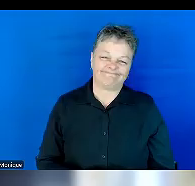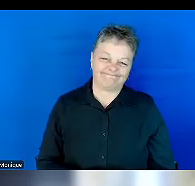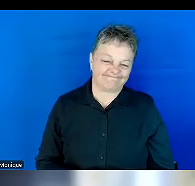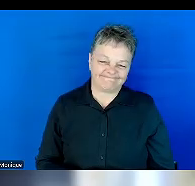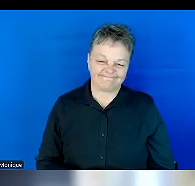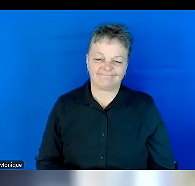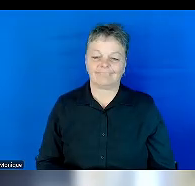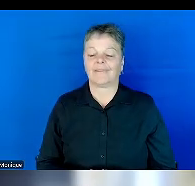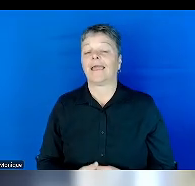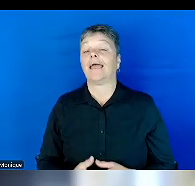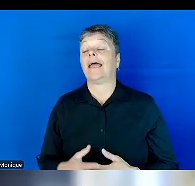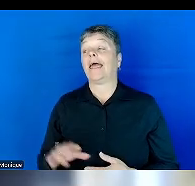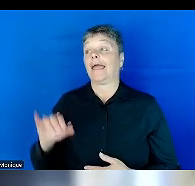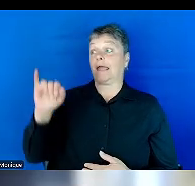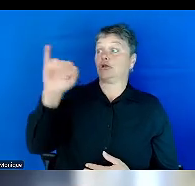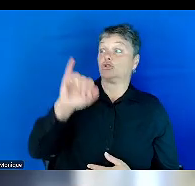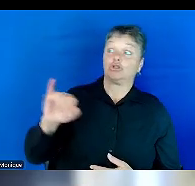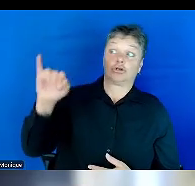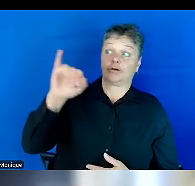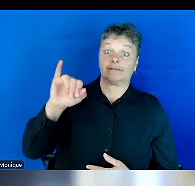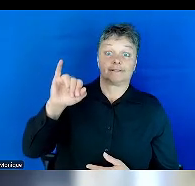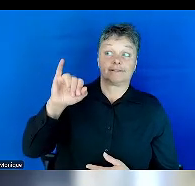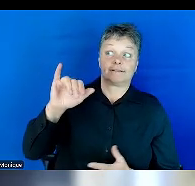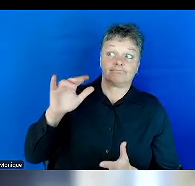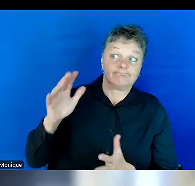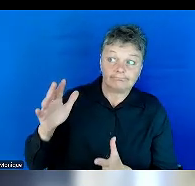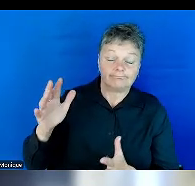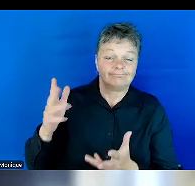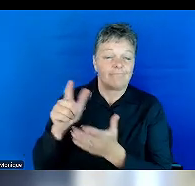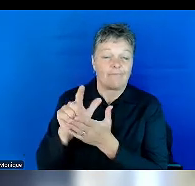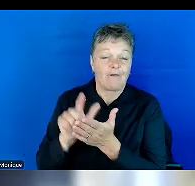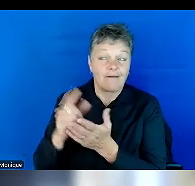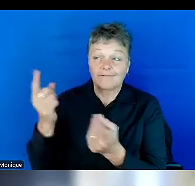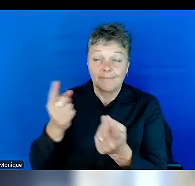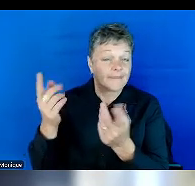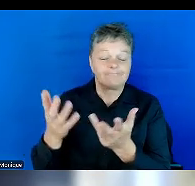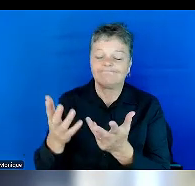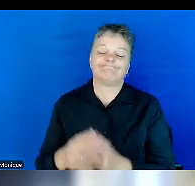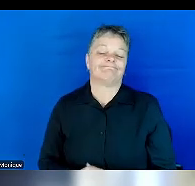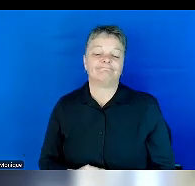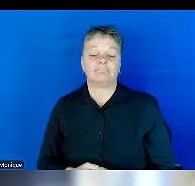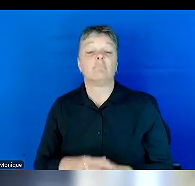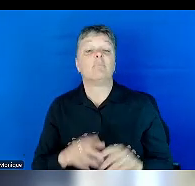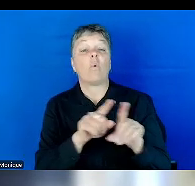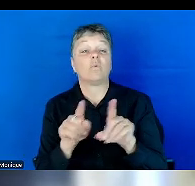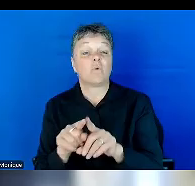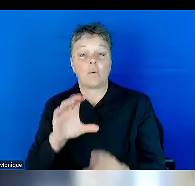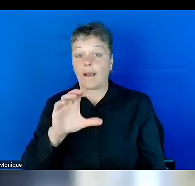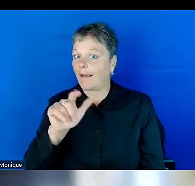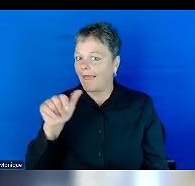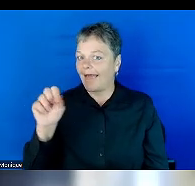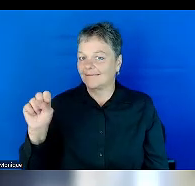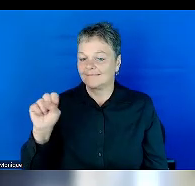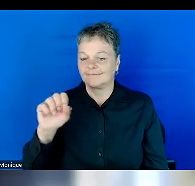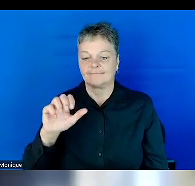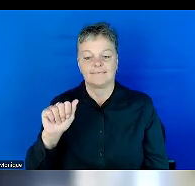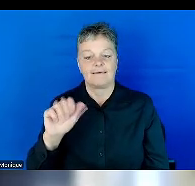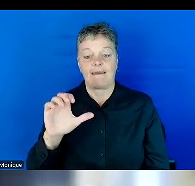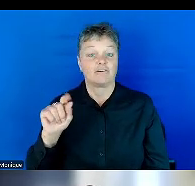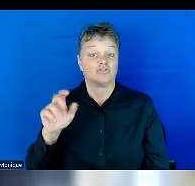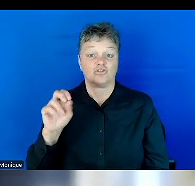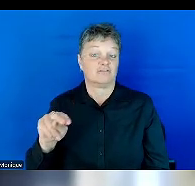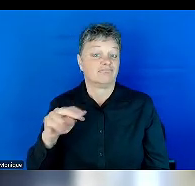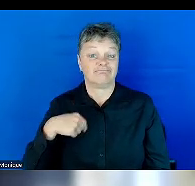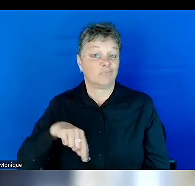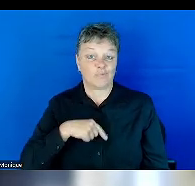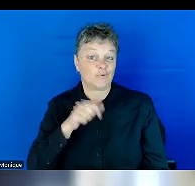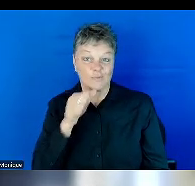an insurance law and uh we don't do class actions either. Um so this is just some examples of what